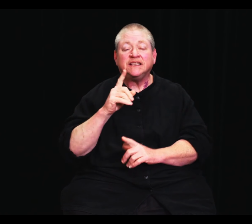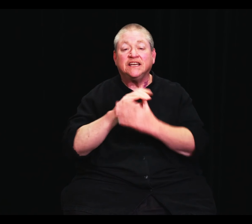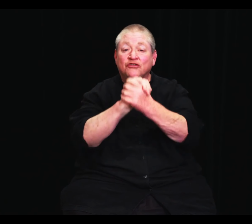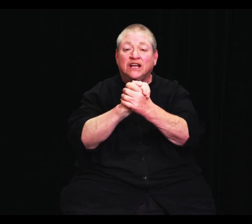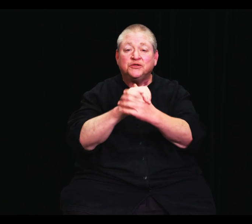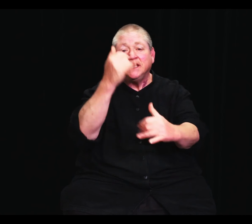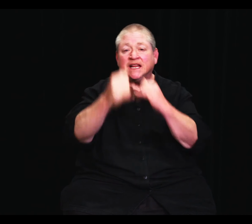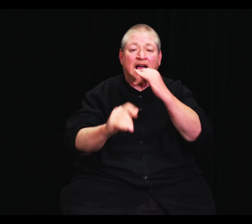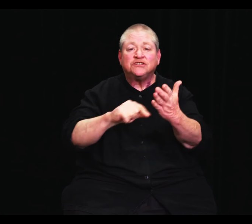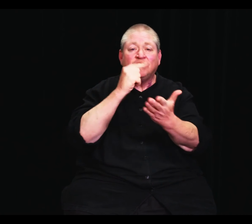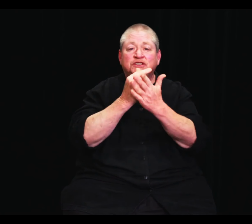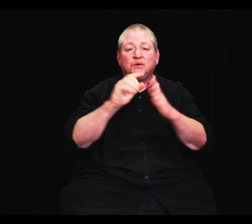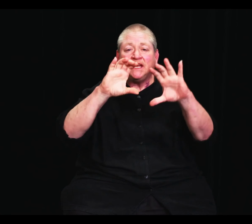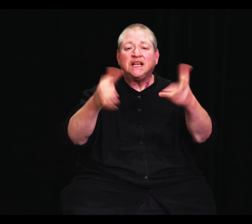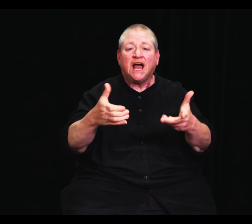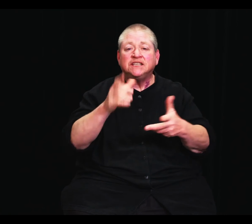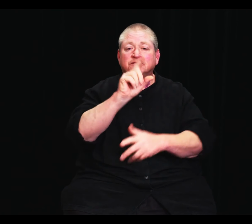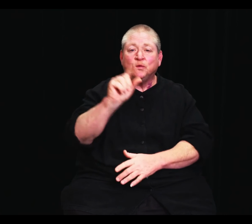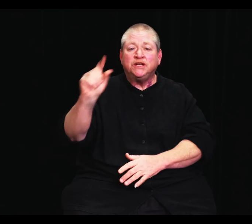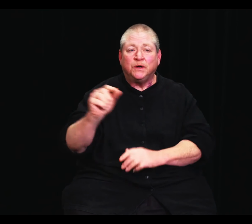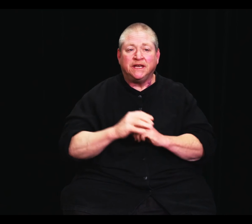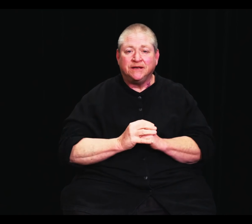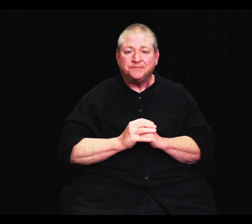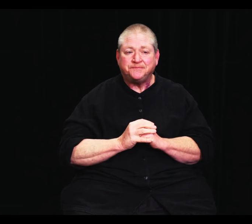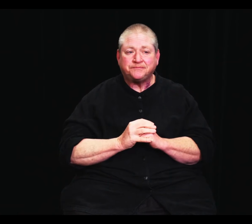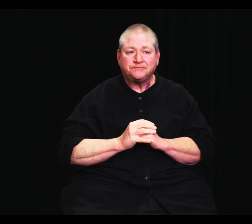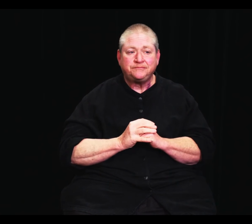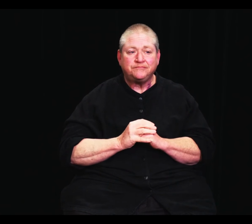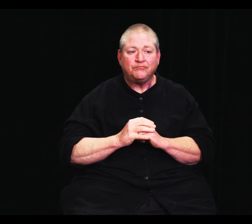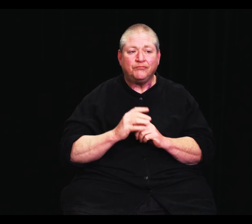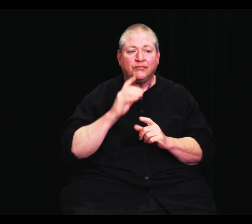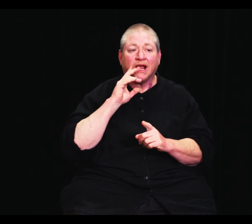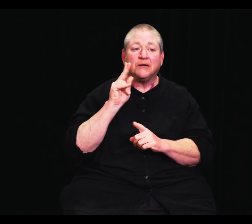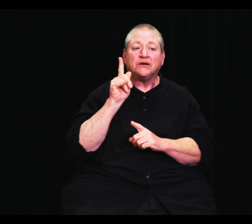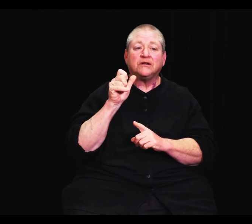and I'm from Seatac, Washington, and I would like to give a warm congratulations to the last graduating class of 2020!